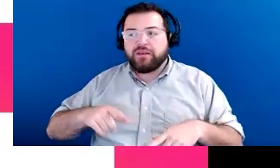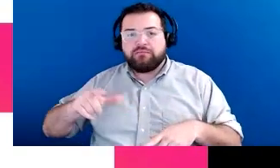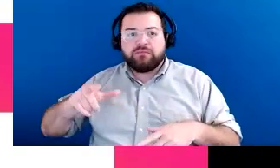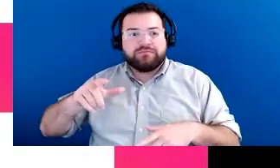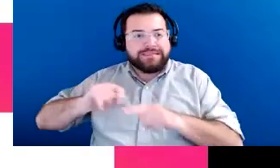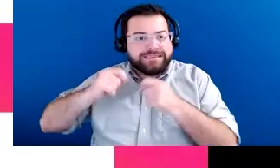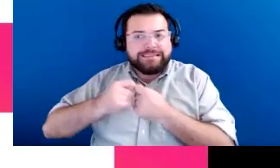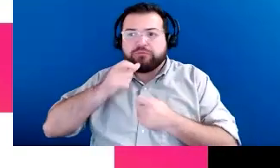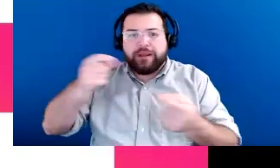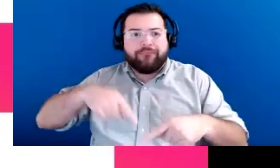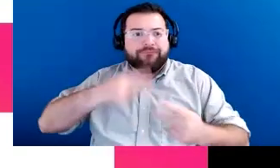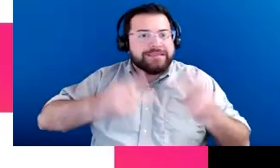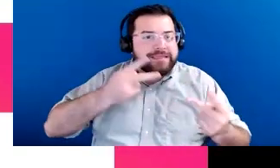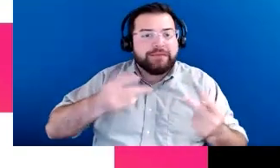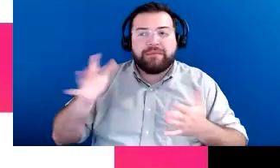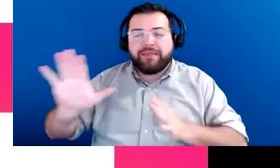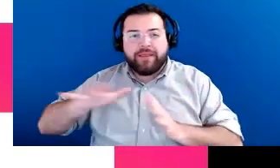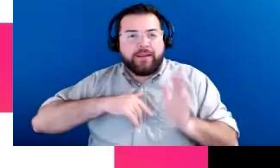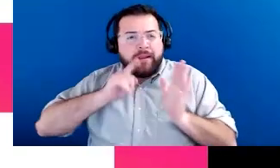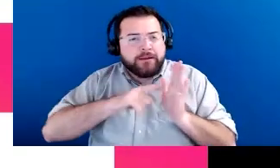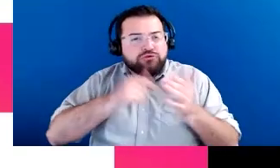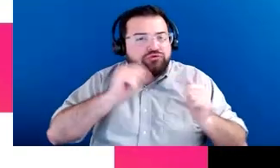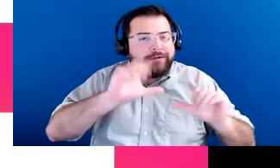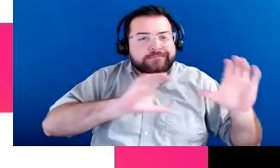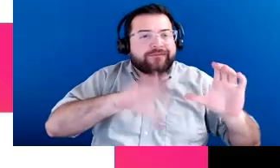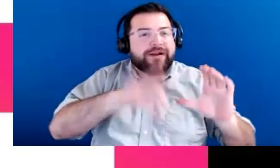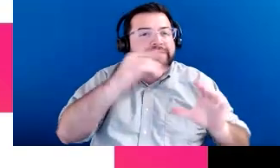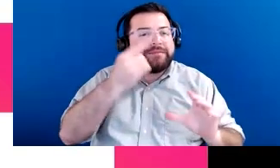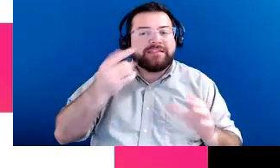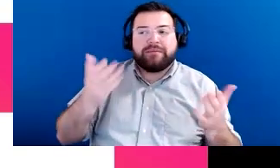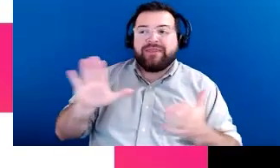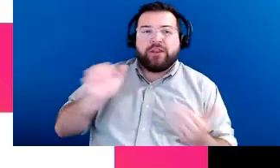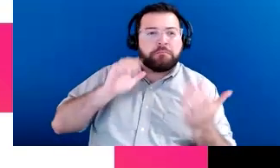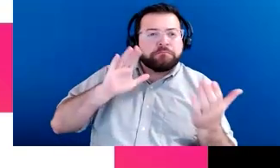they might be looking for something, you know, or their methods might be a little bit different. But, you know, in general,